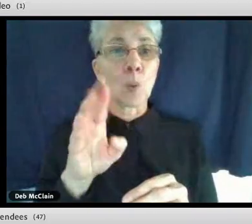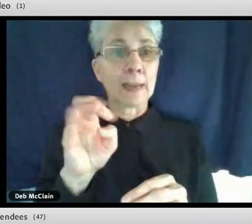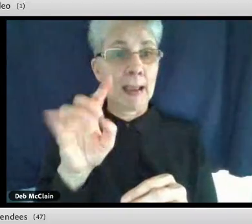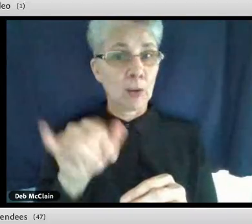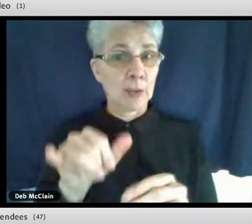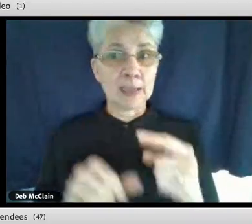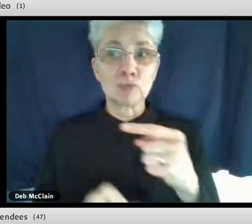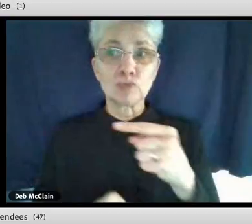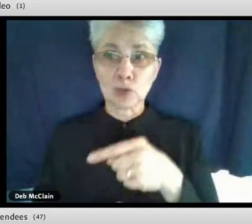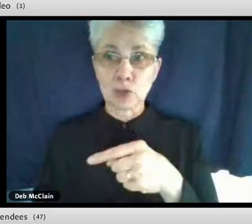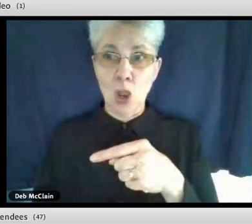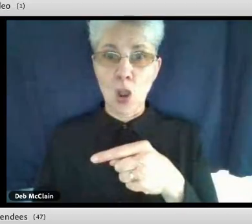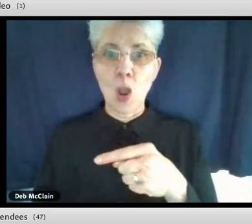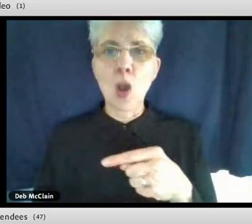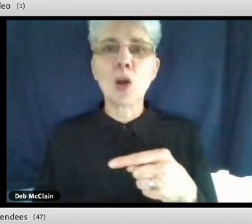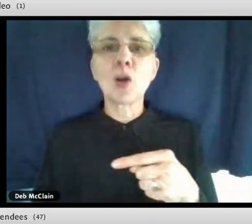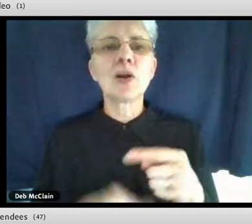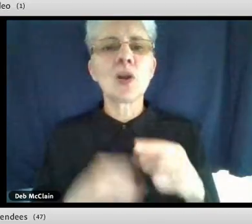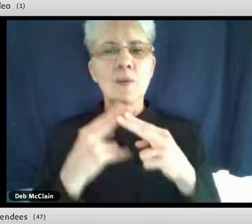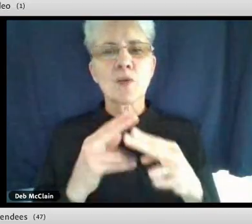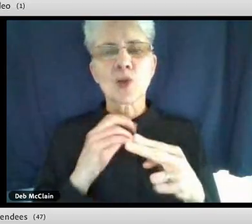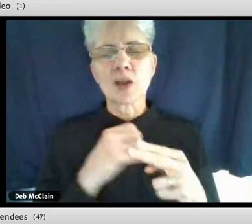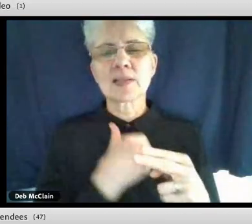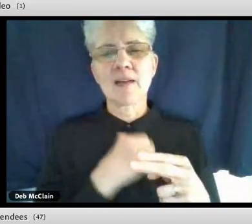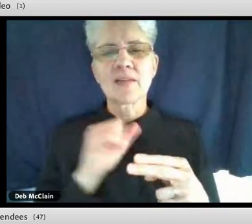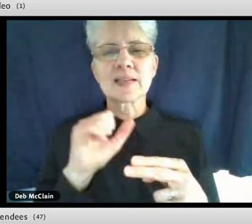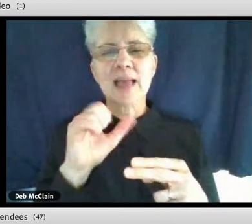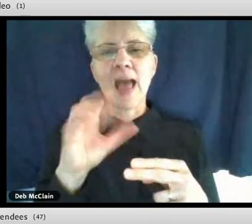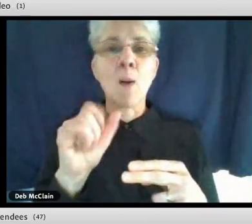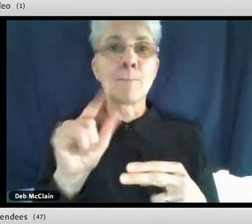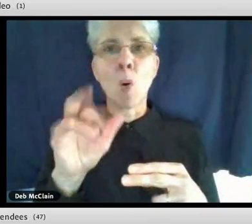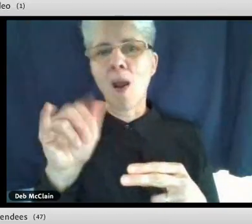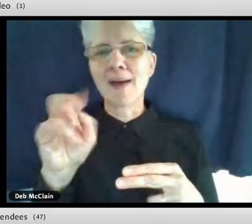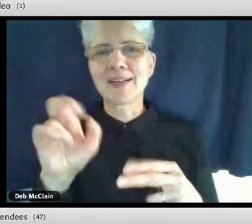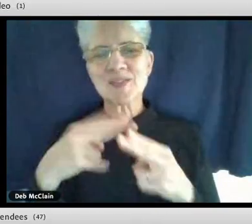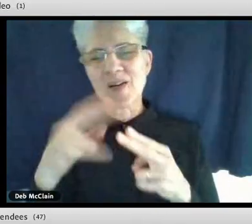You know, we refer to ourselves as Elmorons.